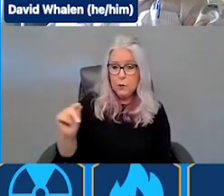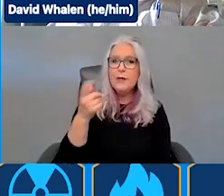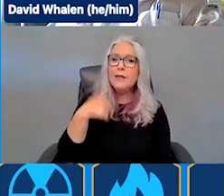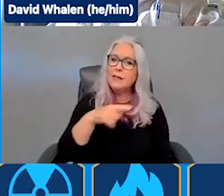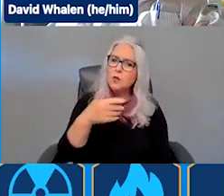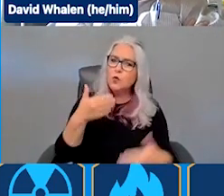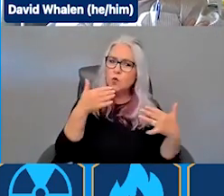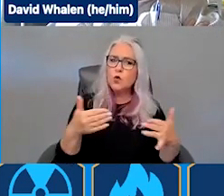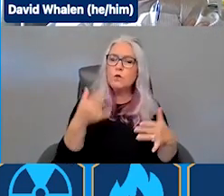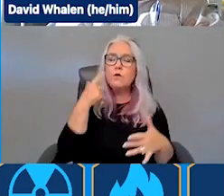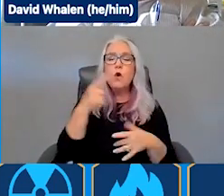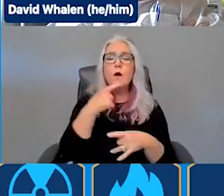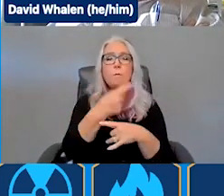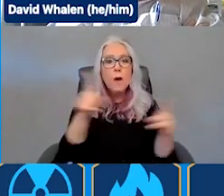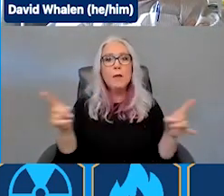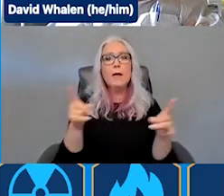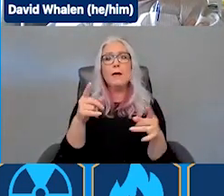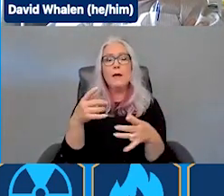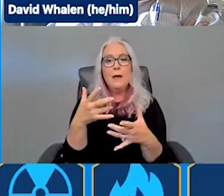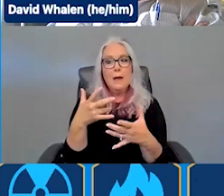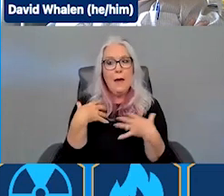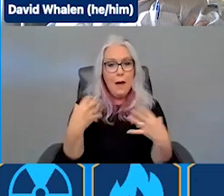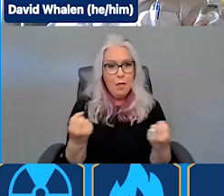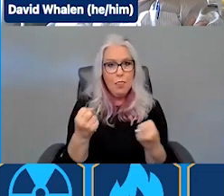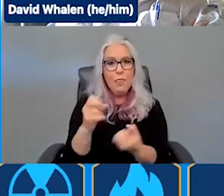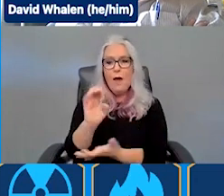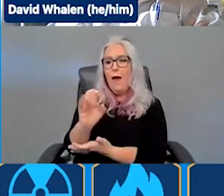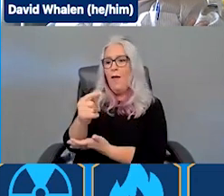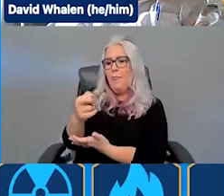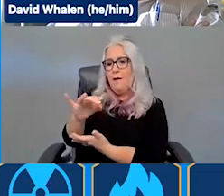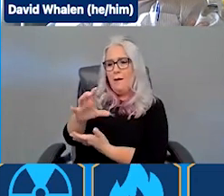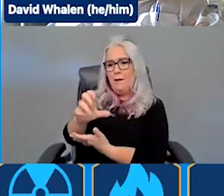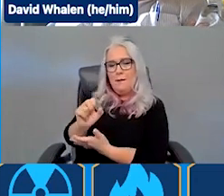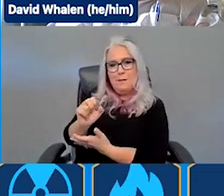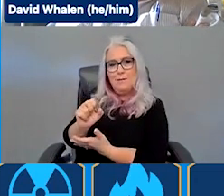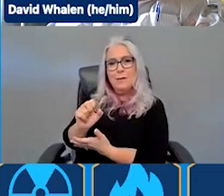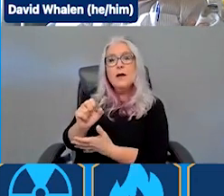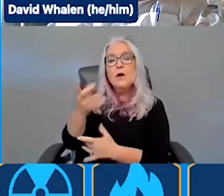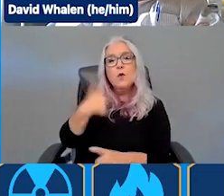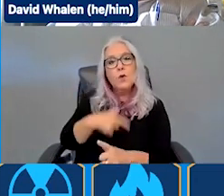position of public health ethics and triage. Where they say the authors say priority for limited